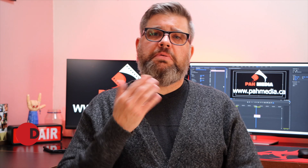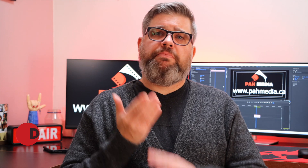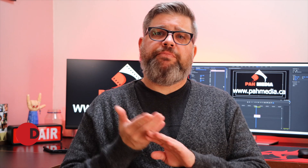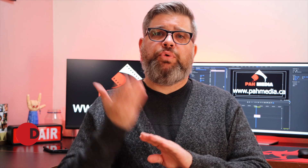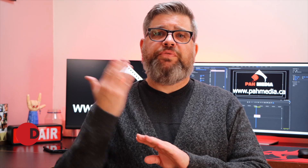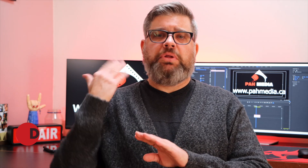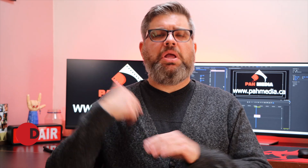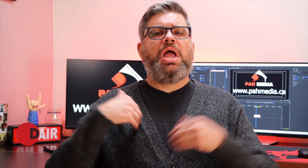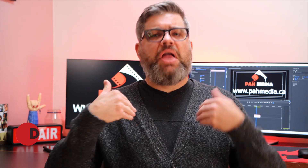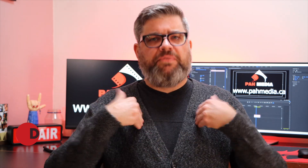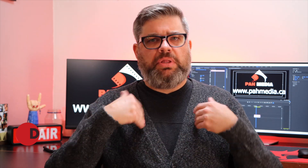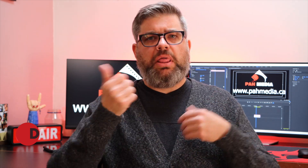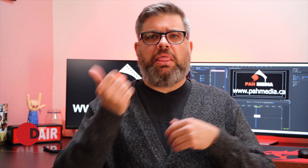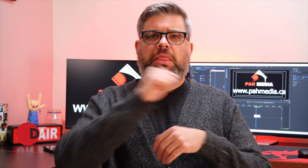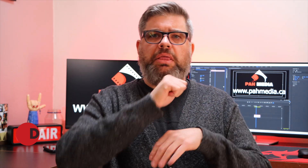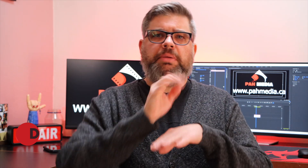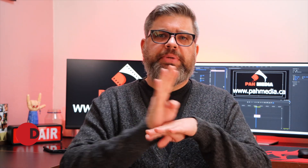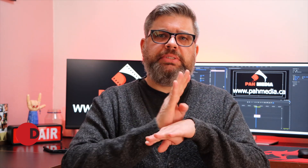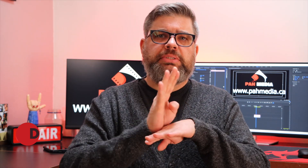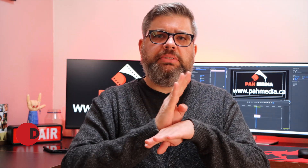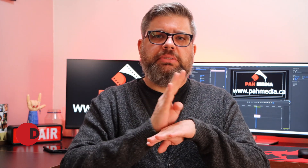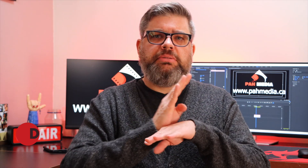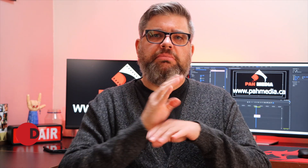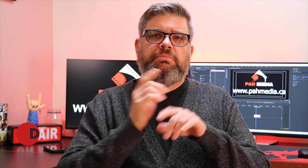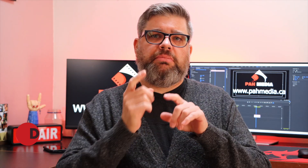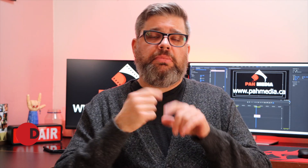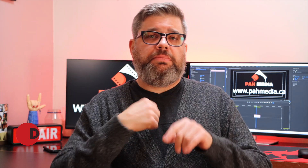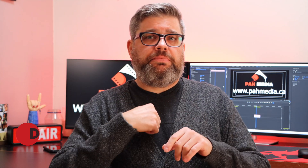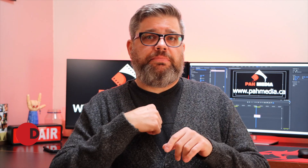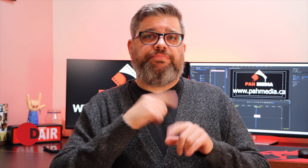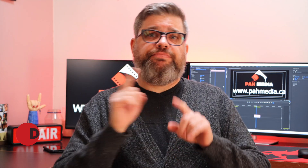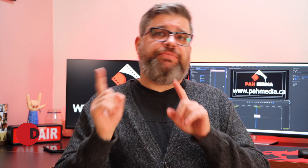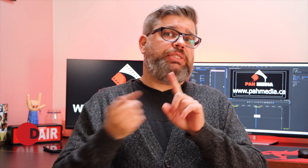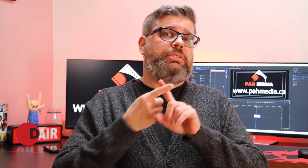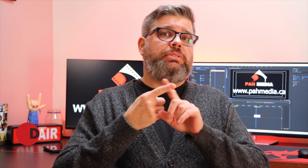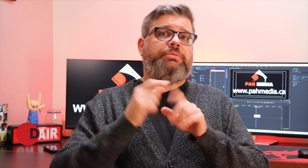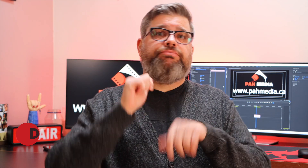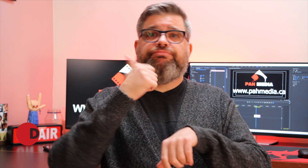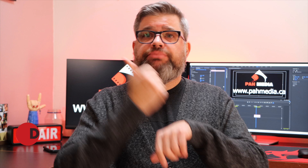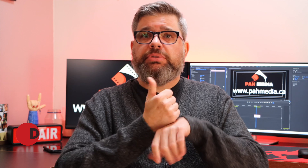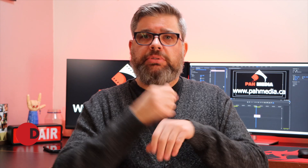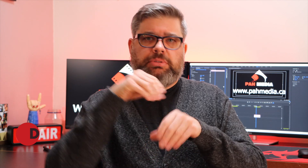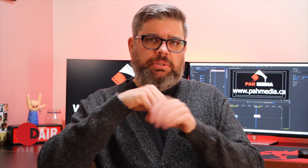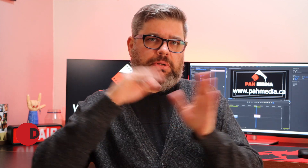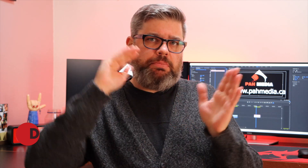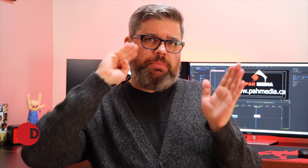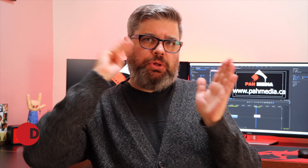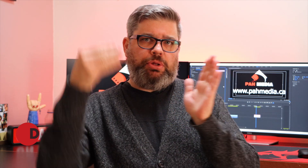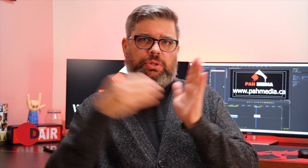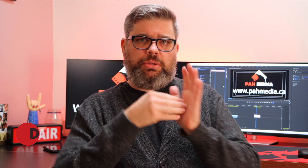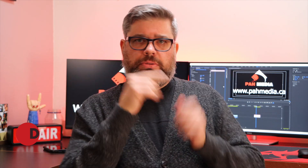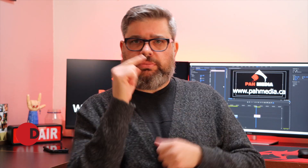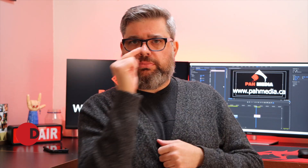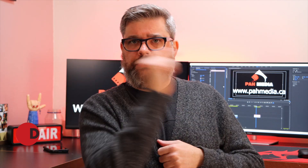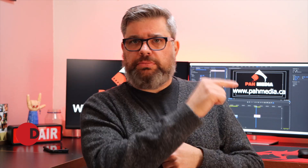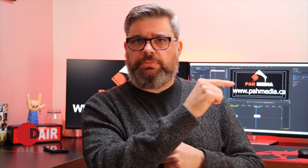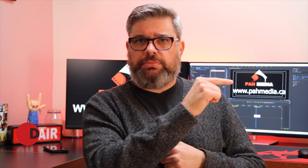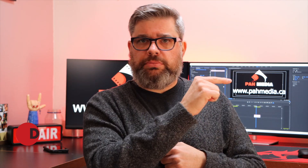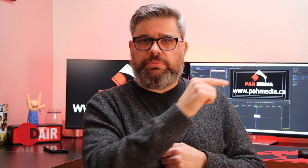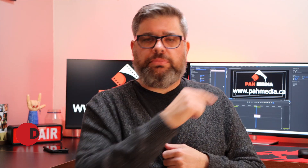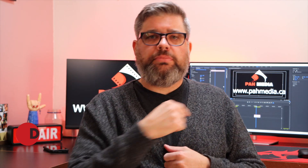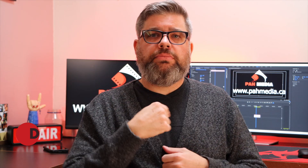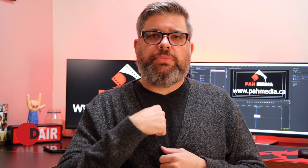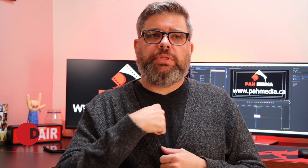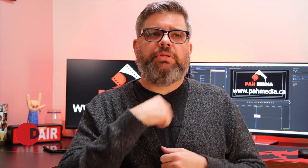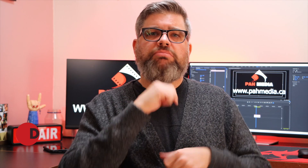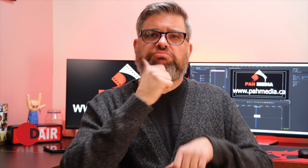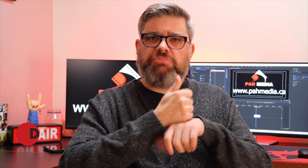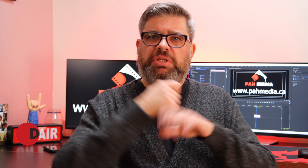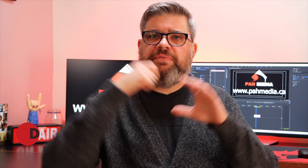I have run other businesses; my first film business was in Montreal